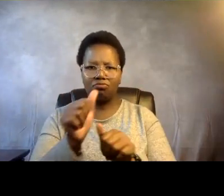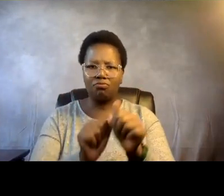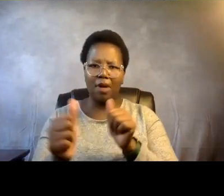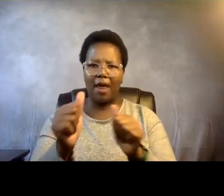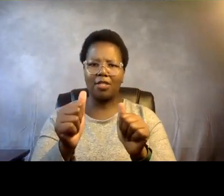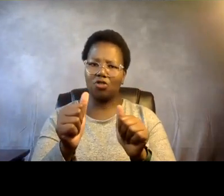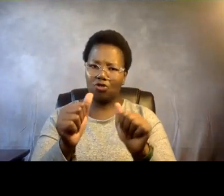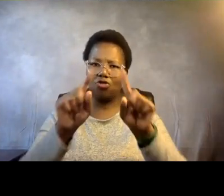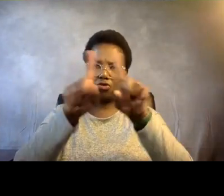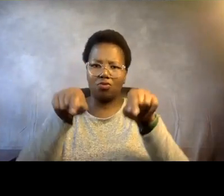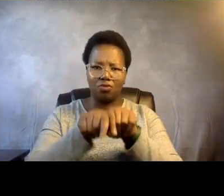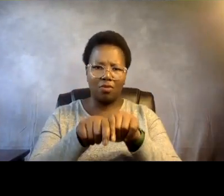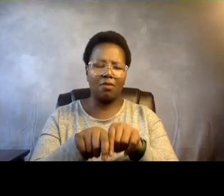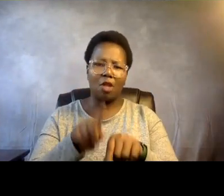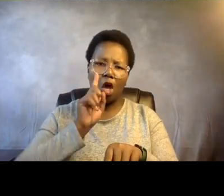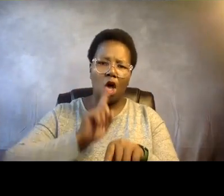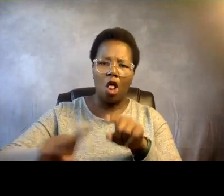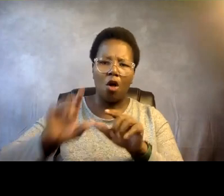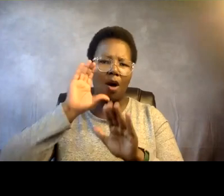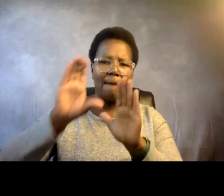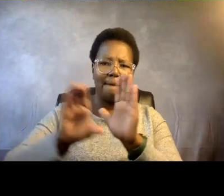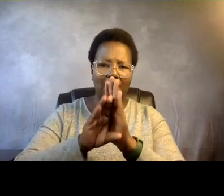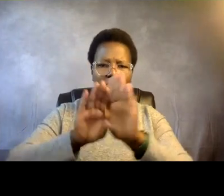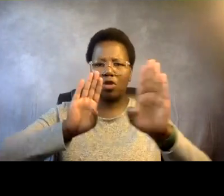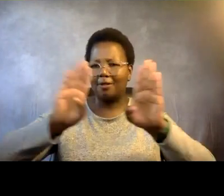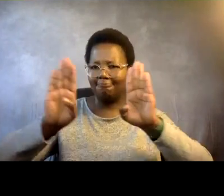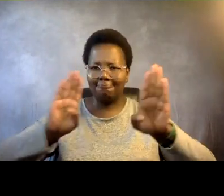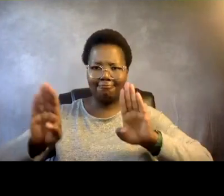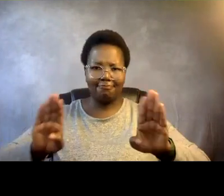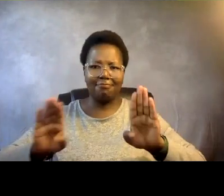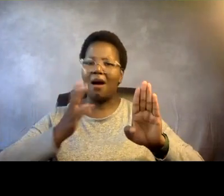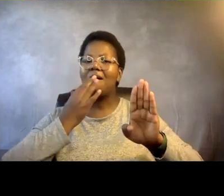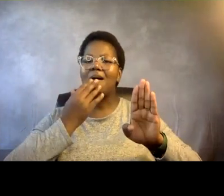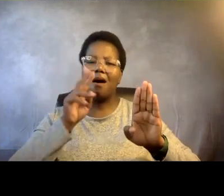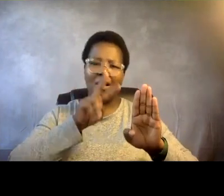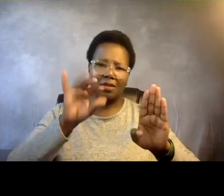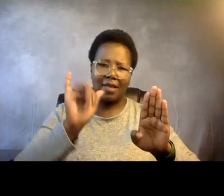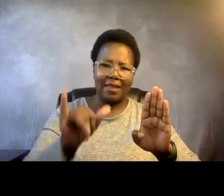about graphics? You will need, maybe, additional tools that have eyedroppers and things like that